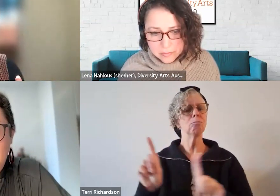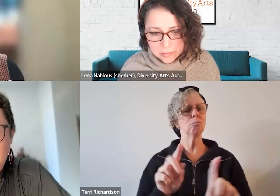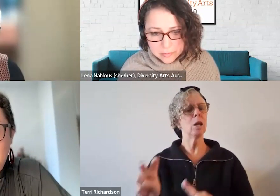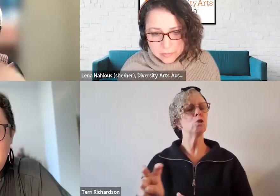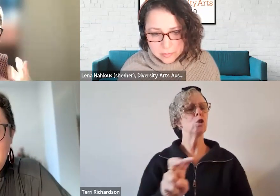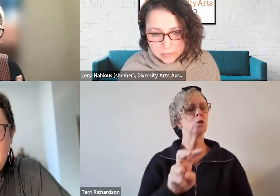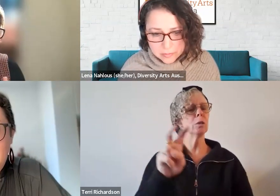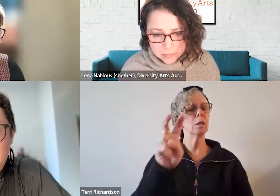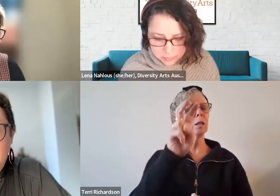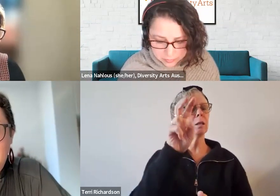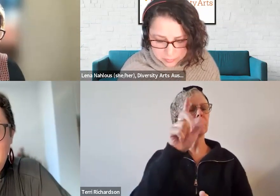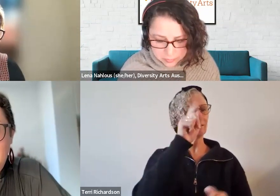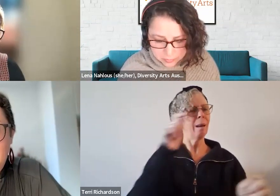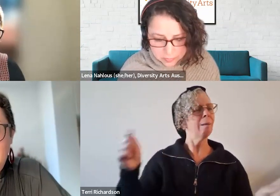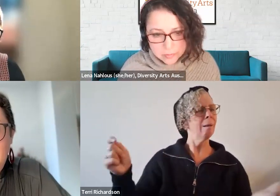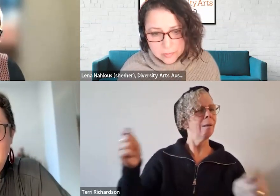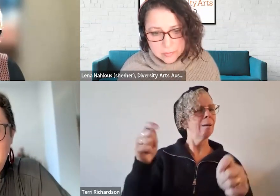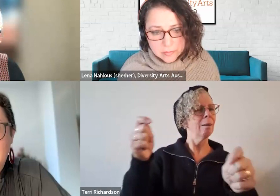can be different and inspire them to take action.